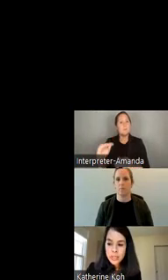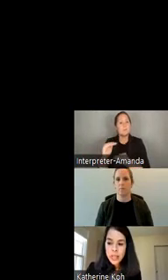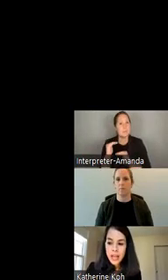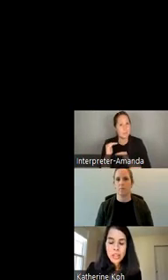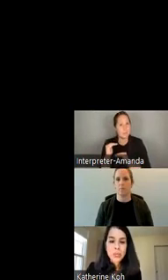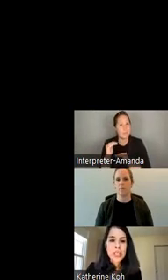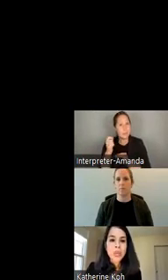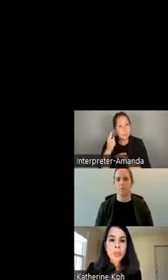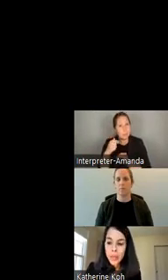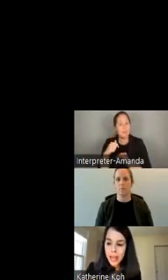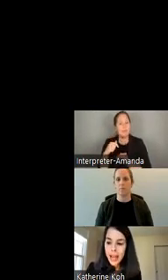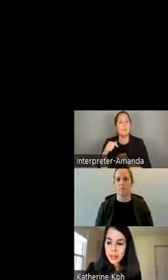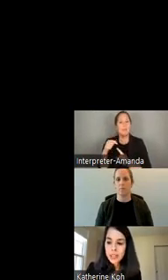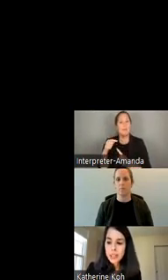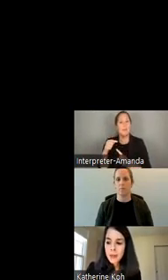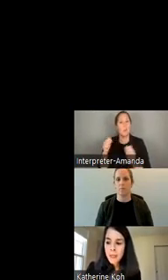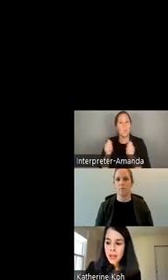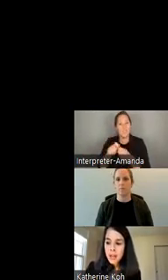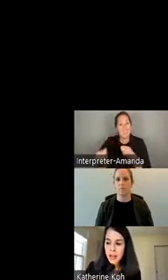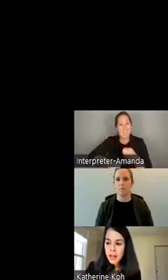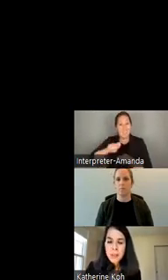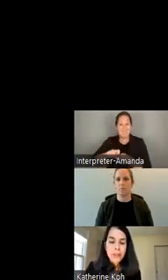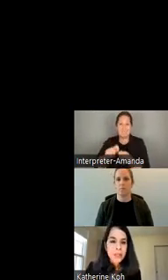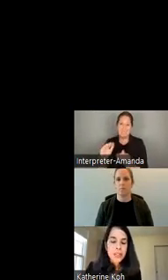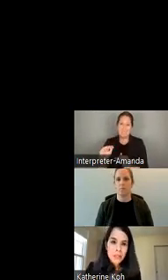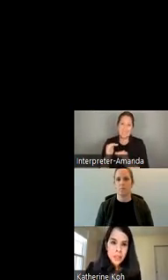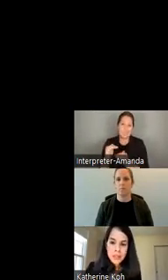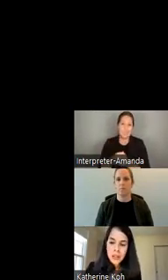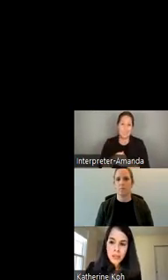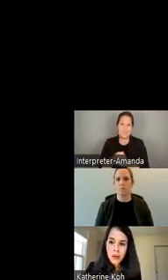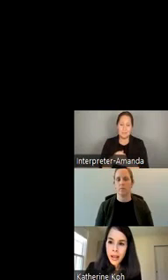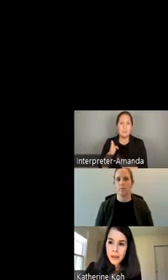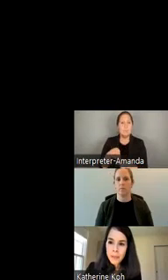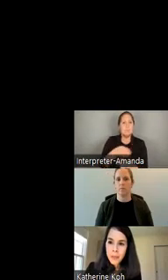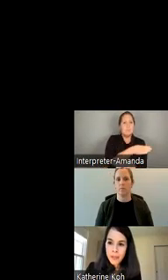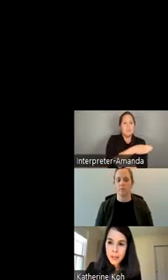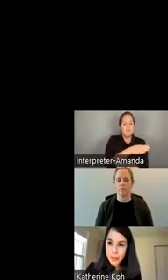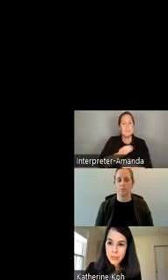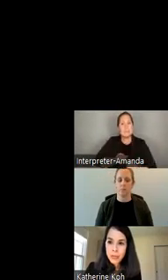is at highest risk with accuracy and previous interventions therefore have been very Universal